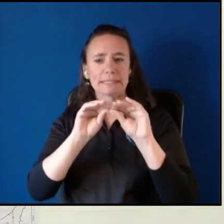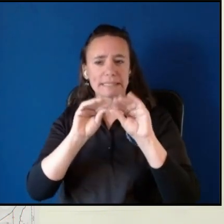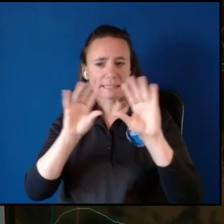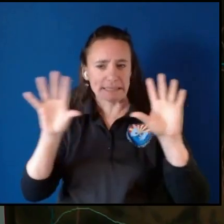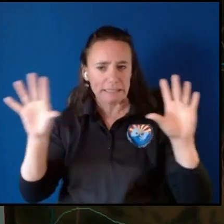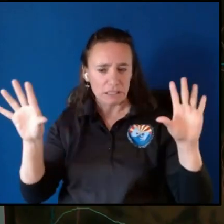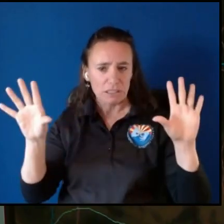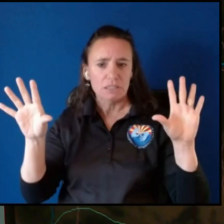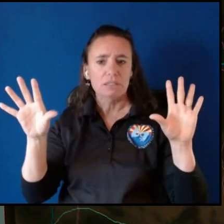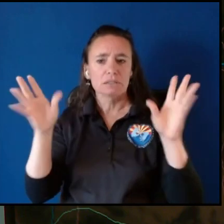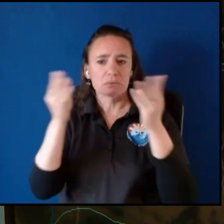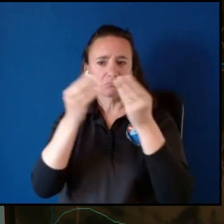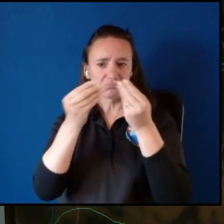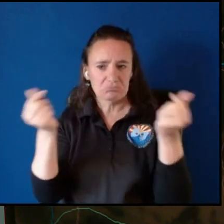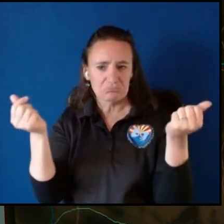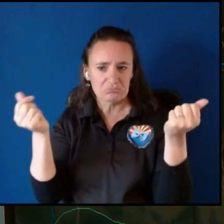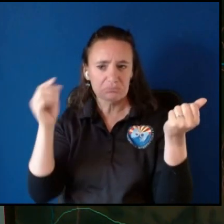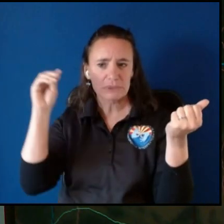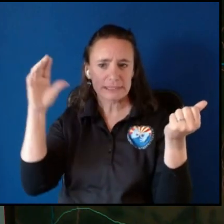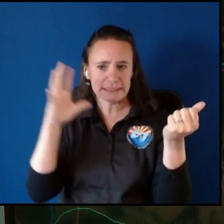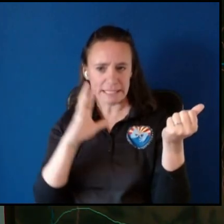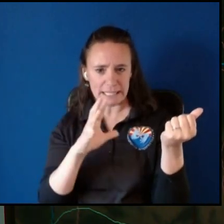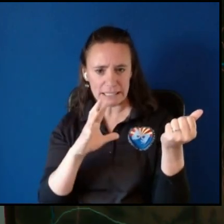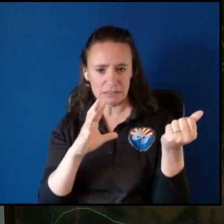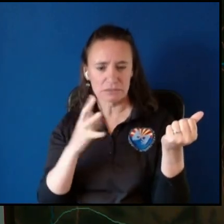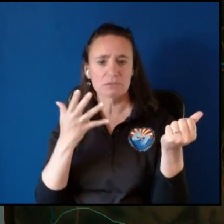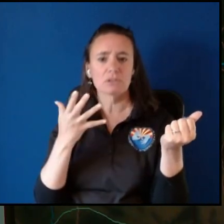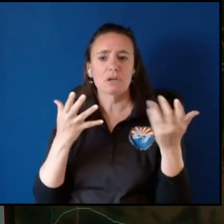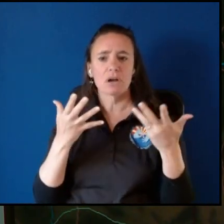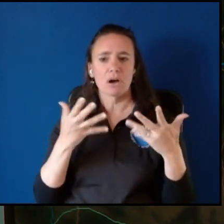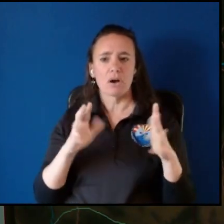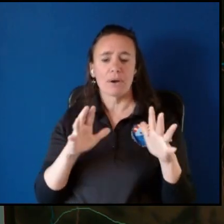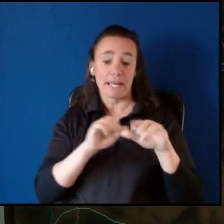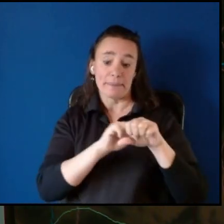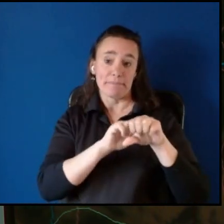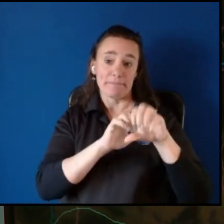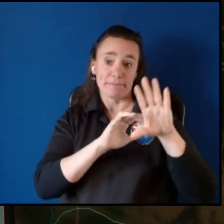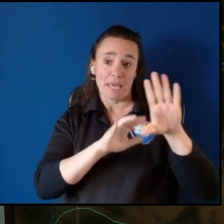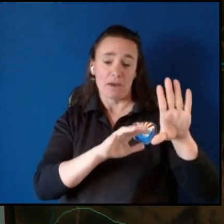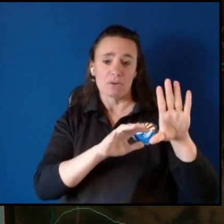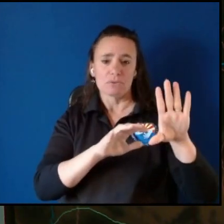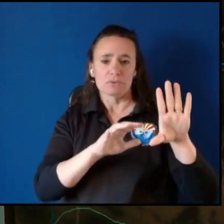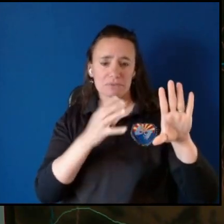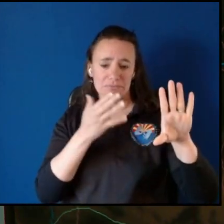Already, we're starting to see the high peaks of the Sangre de Cristos right there where the fire is, starting to break out of those